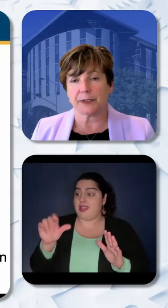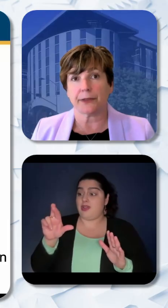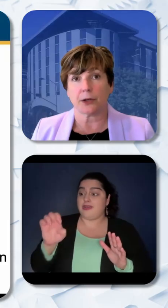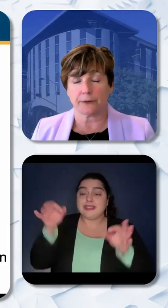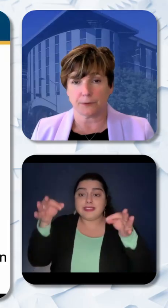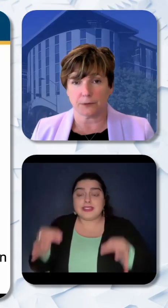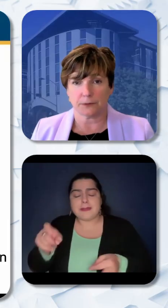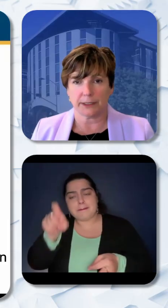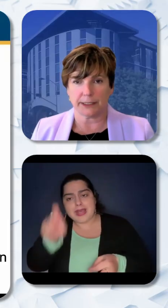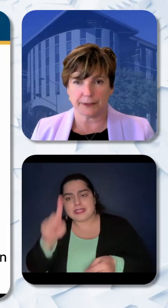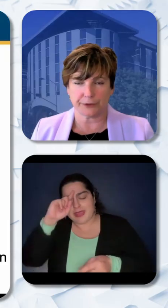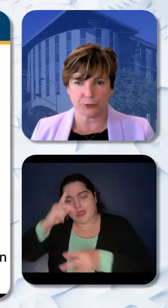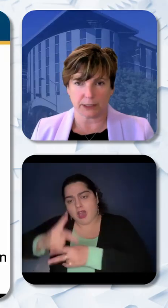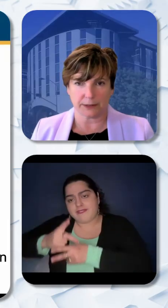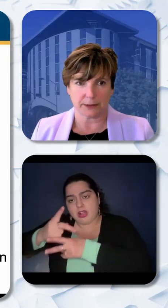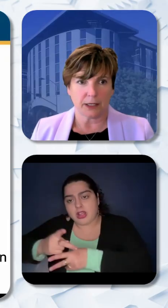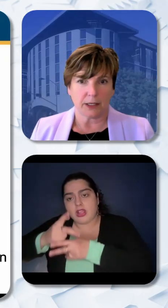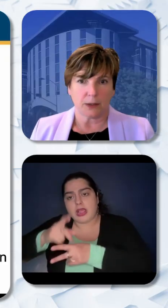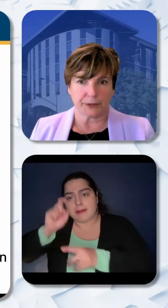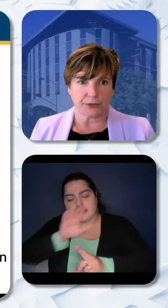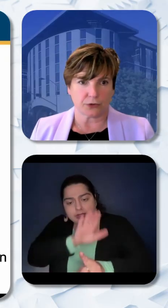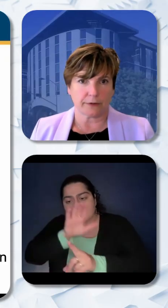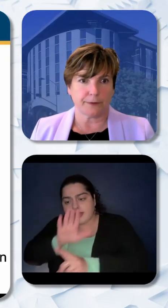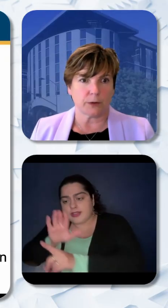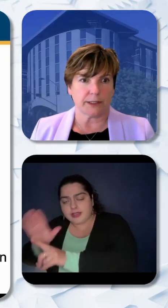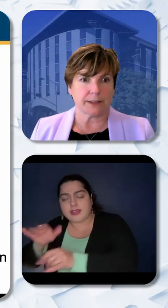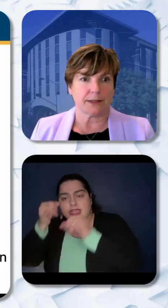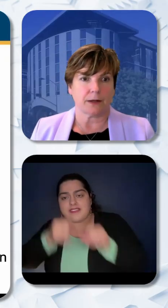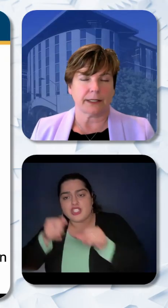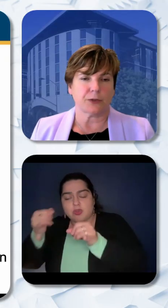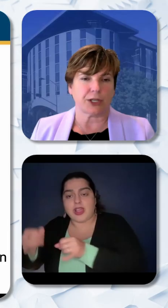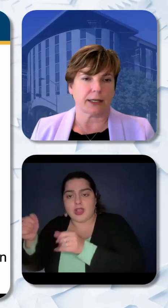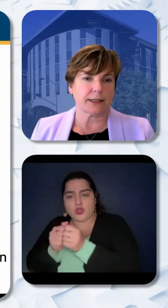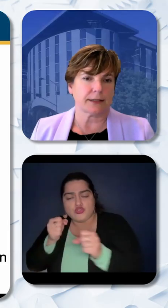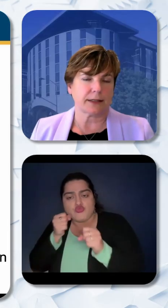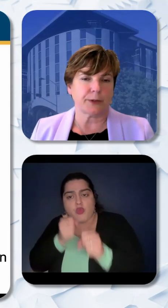must be thoughtful and individualized, with a strong focus on language access,